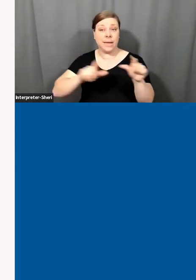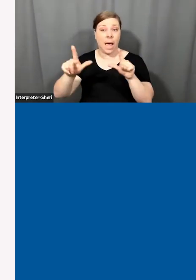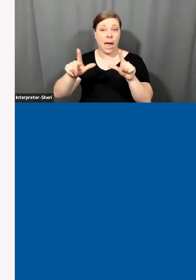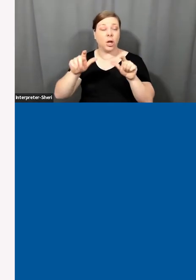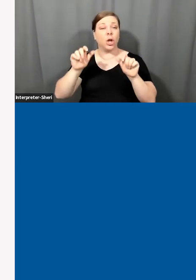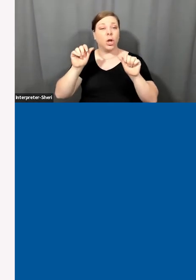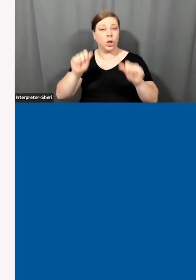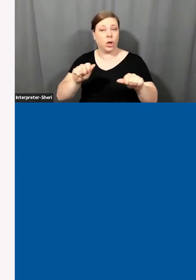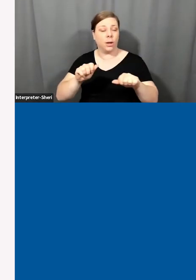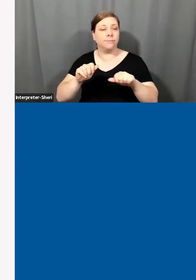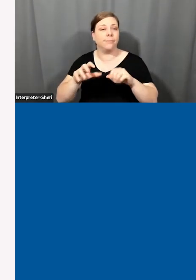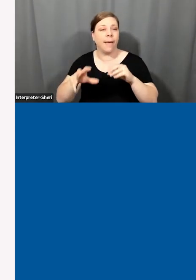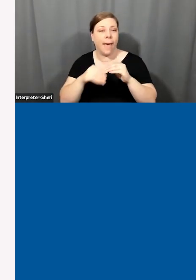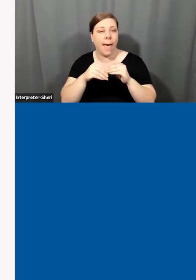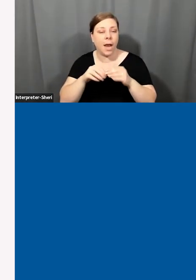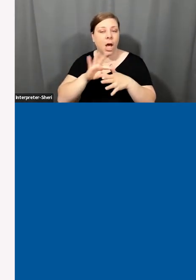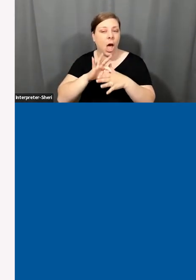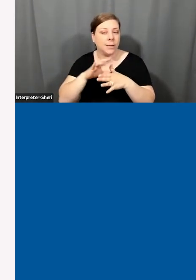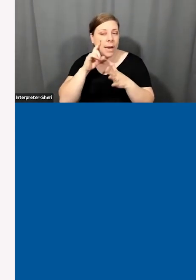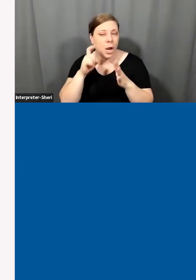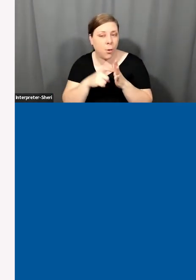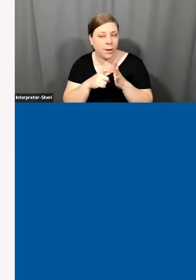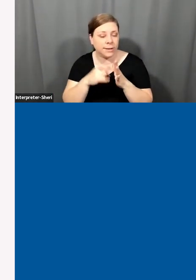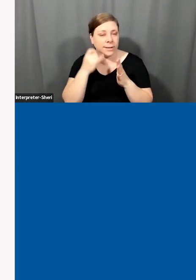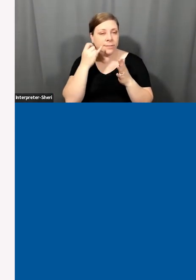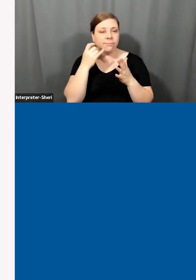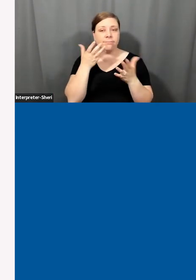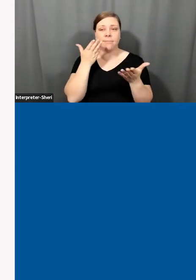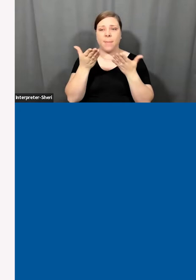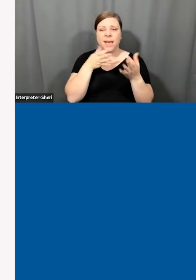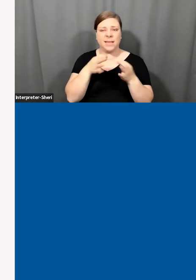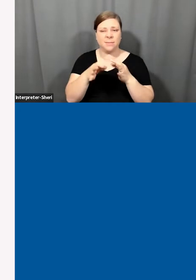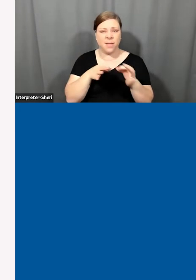and then you want to write something about the content. If they're not in the right mental space